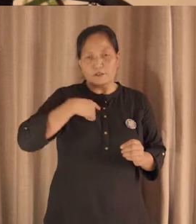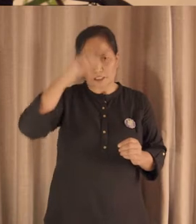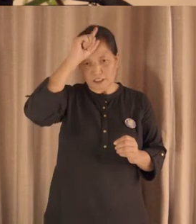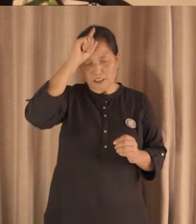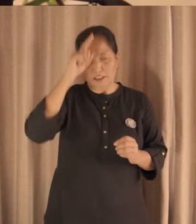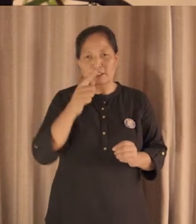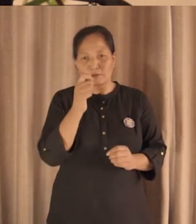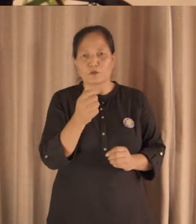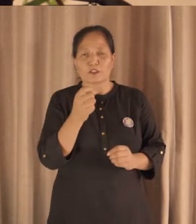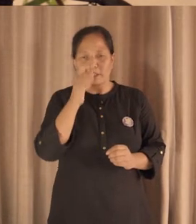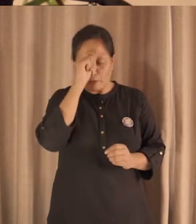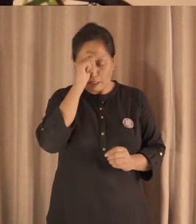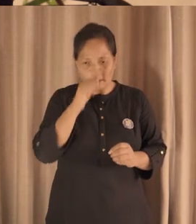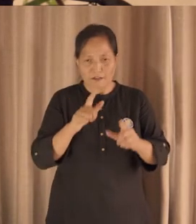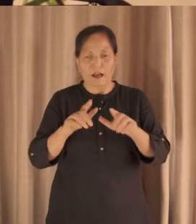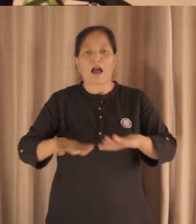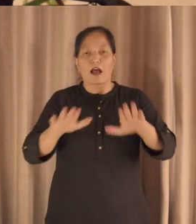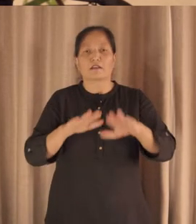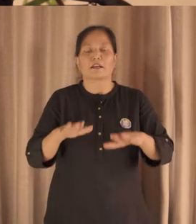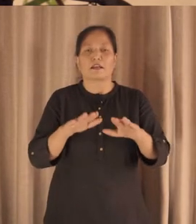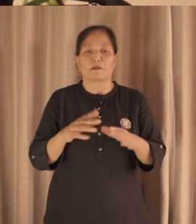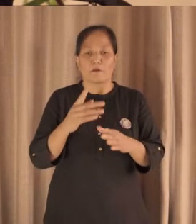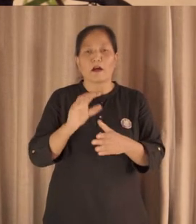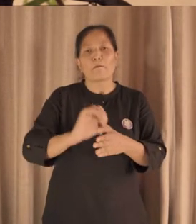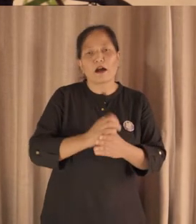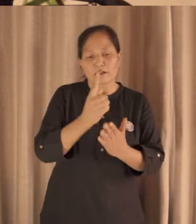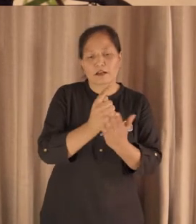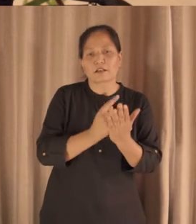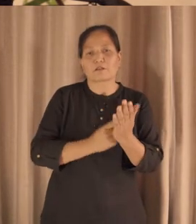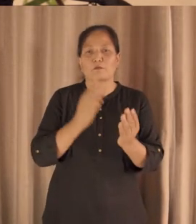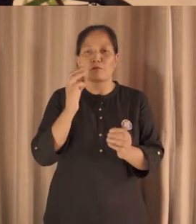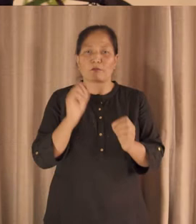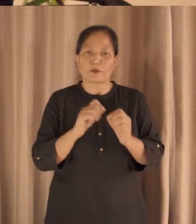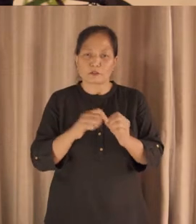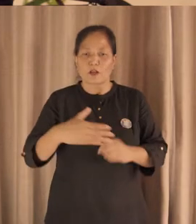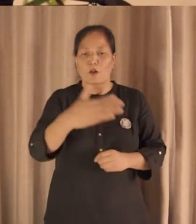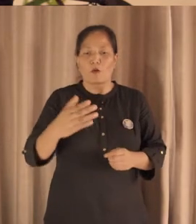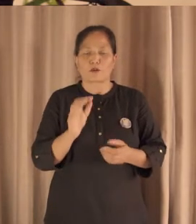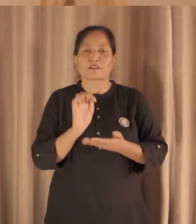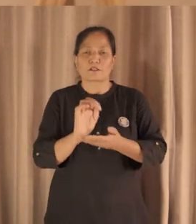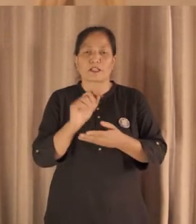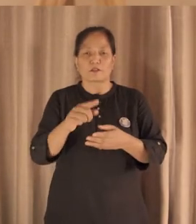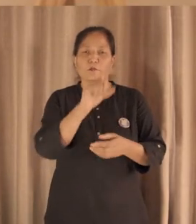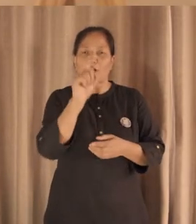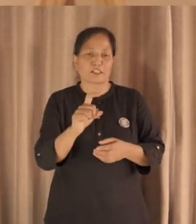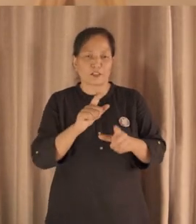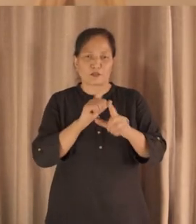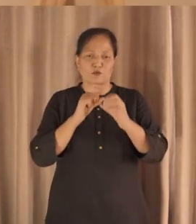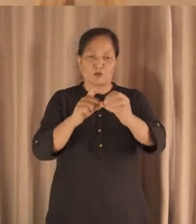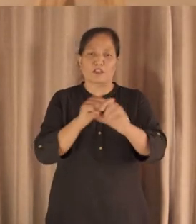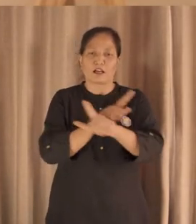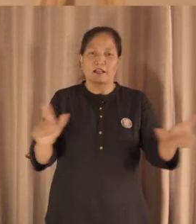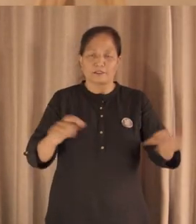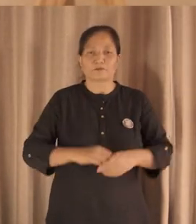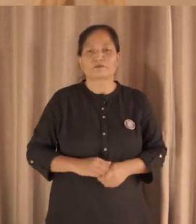not able to understand each other. Like we discussed earlier, it is not included